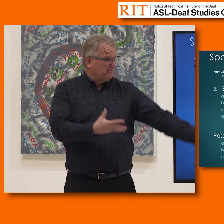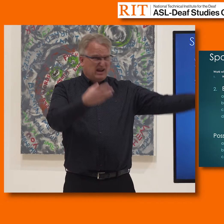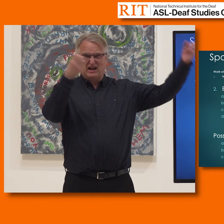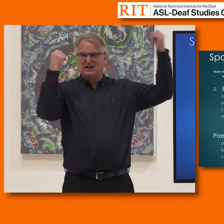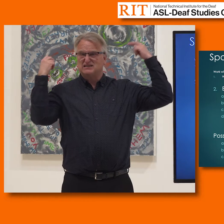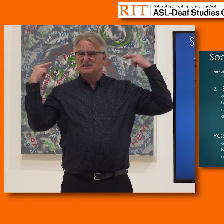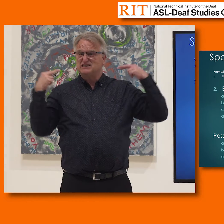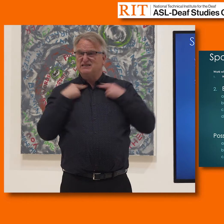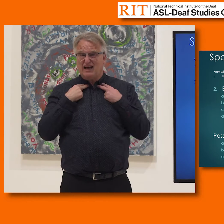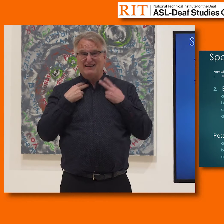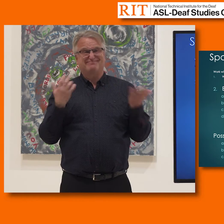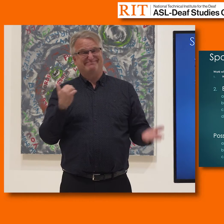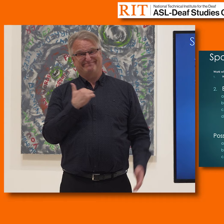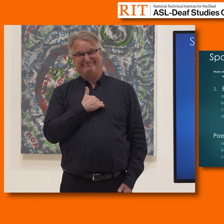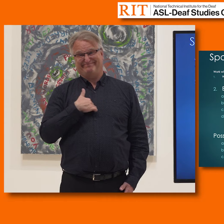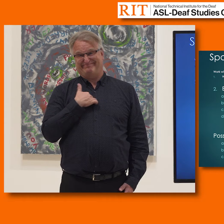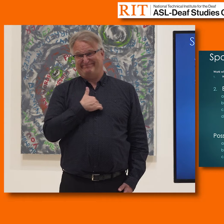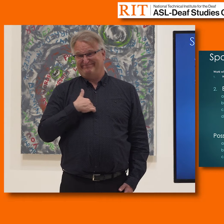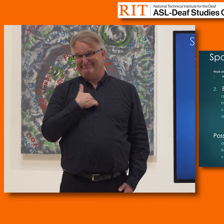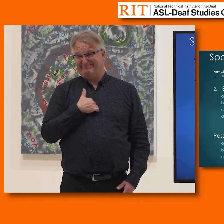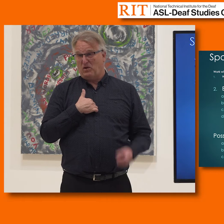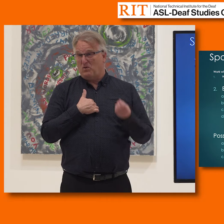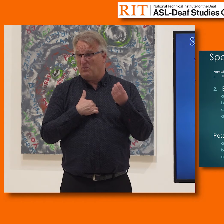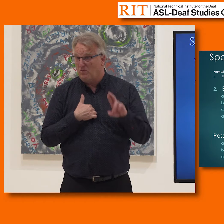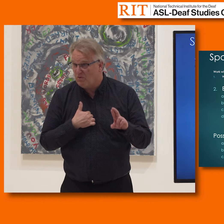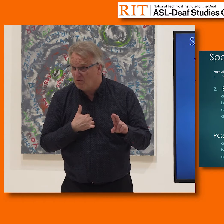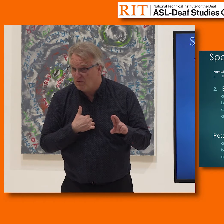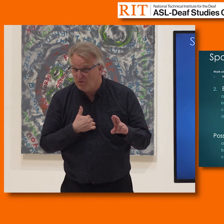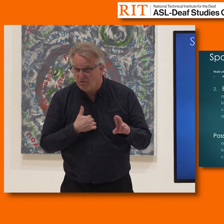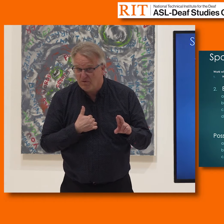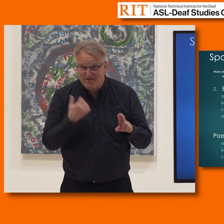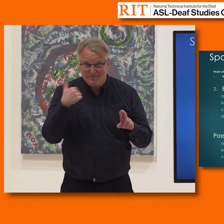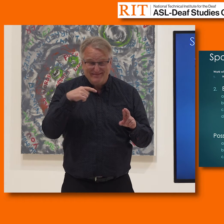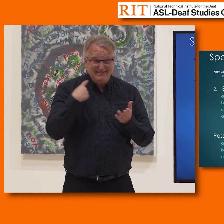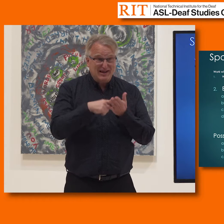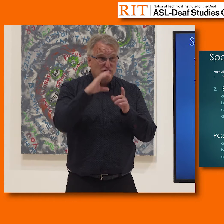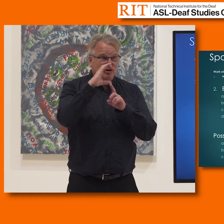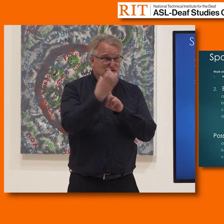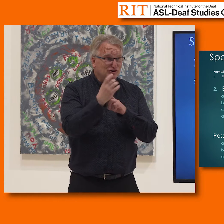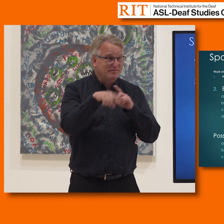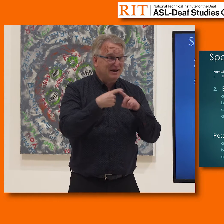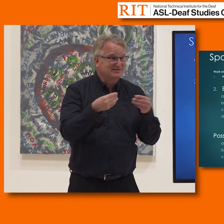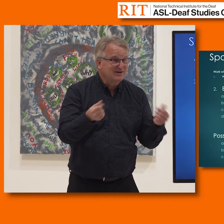or whatever it is. They may be presented with English discourse that's overwhelming to them.